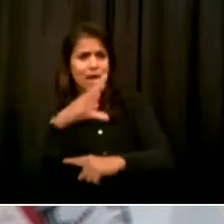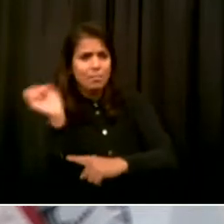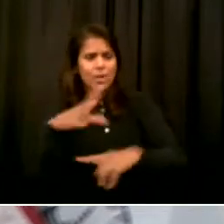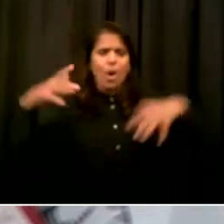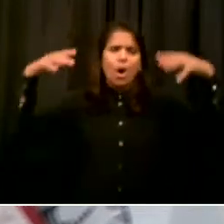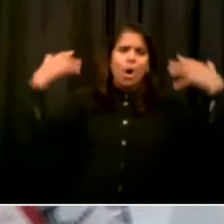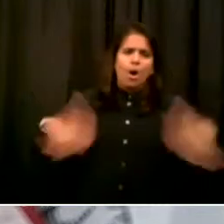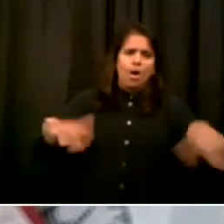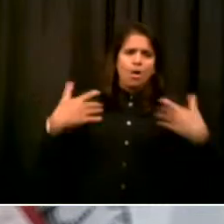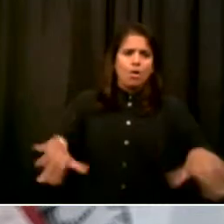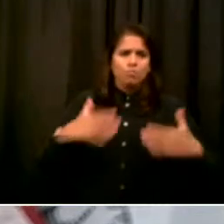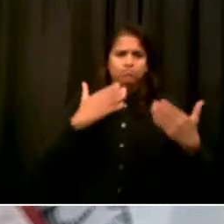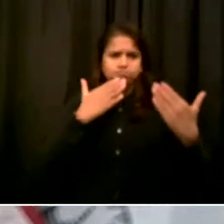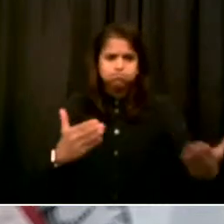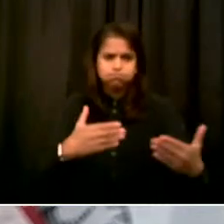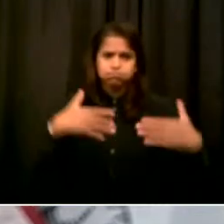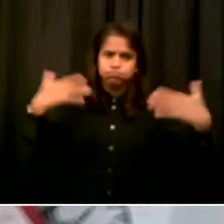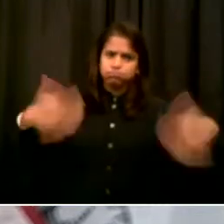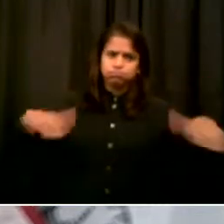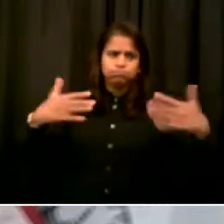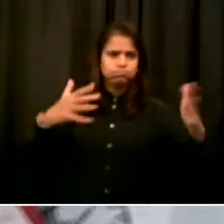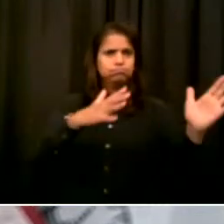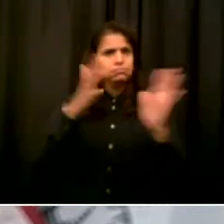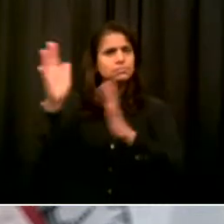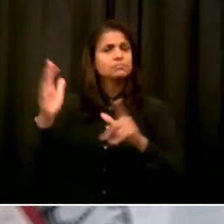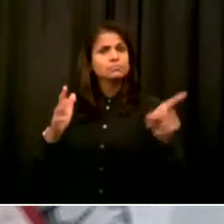KINDS. WHETHER R THEY ARE EARLY VOTING OR SAME-DAY VOTING OR